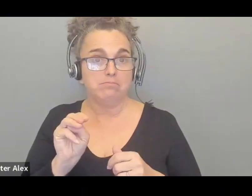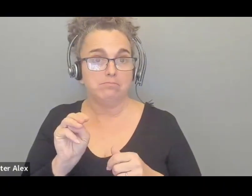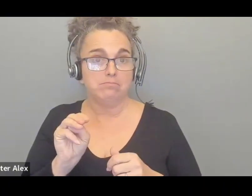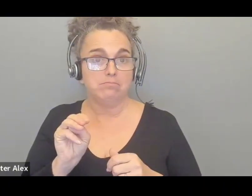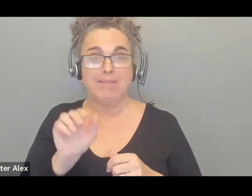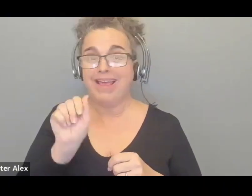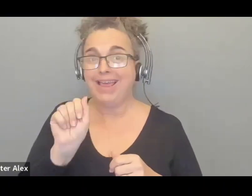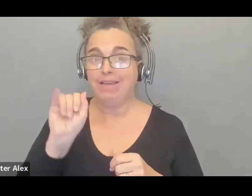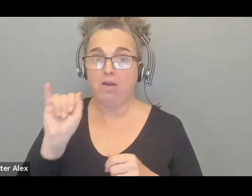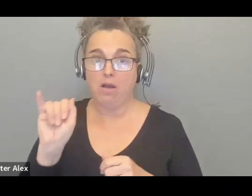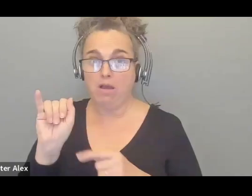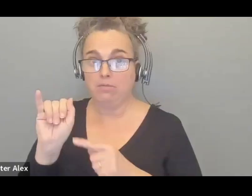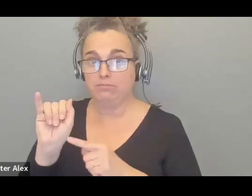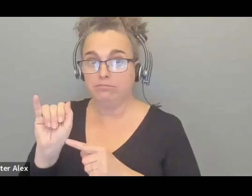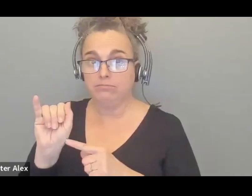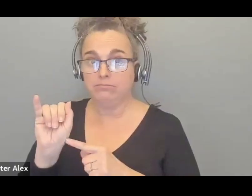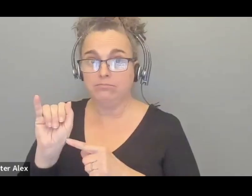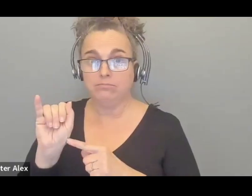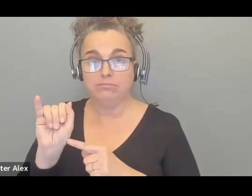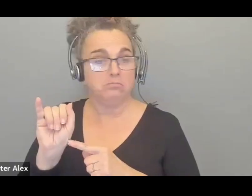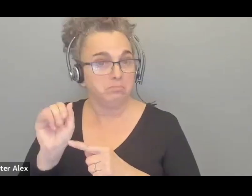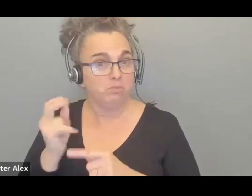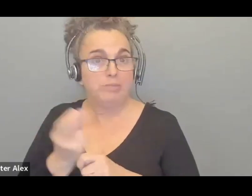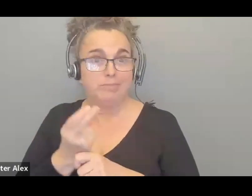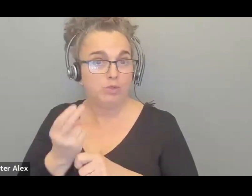AI has been used like